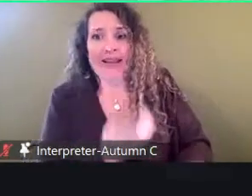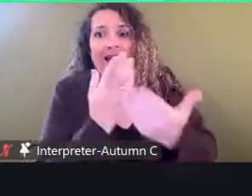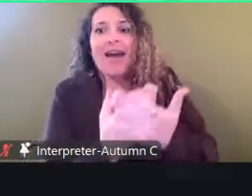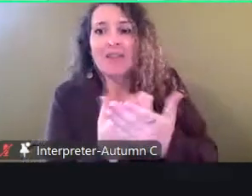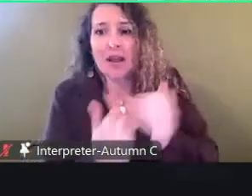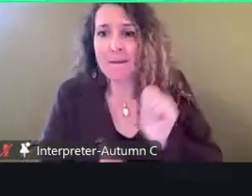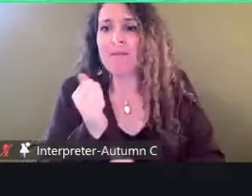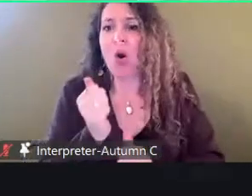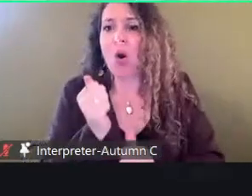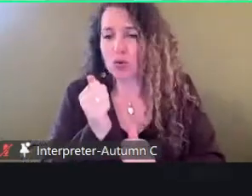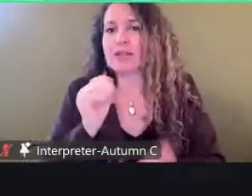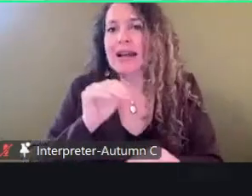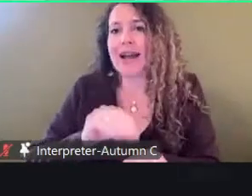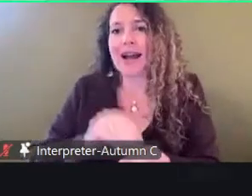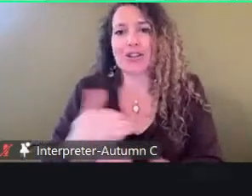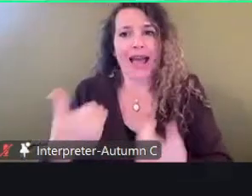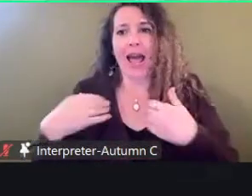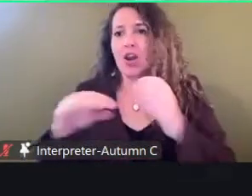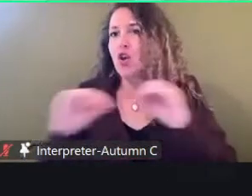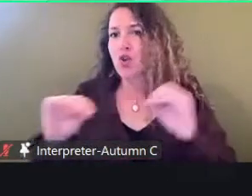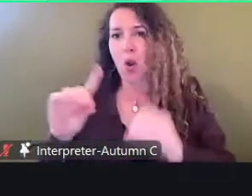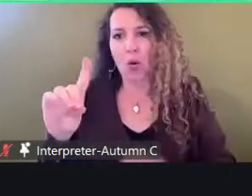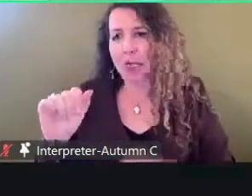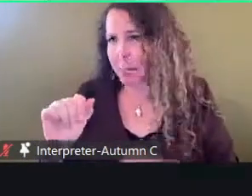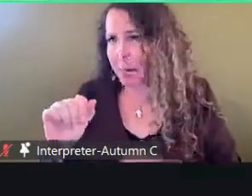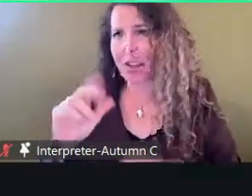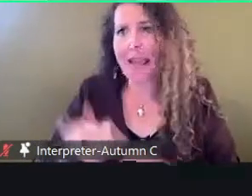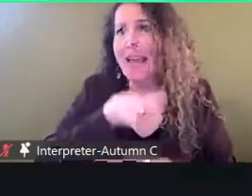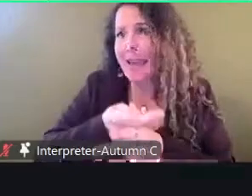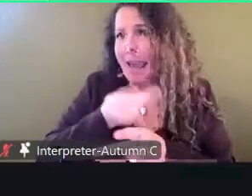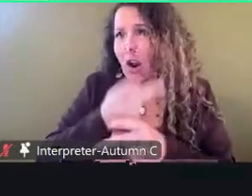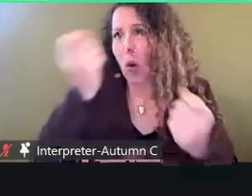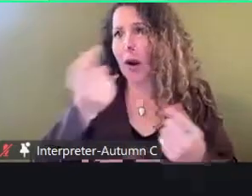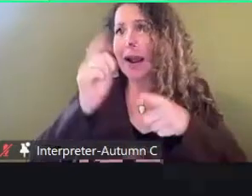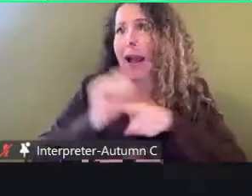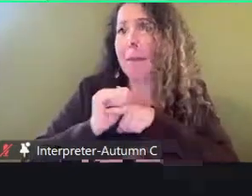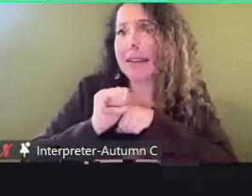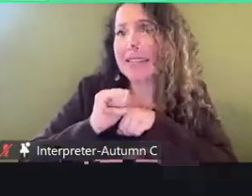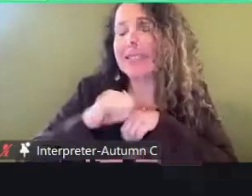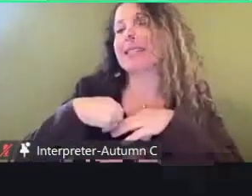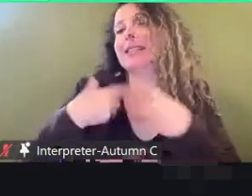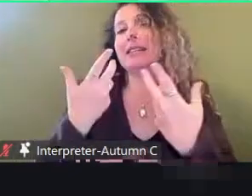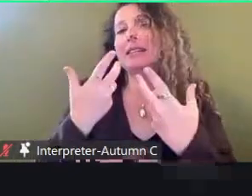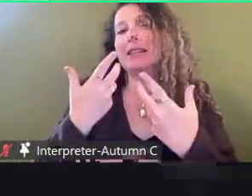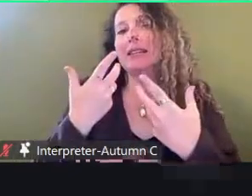providers have not had any disability in clinical care or competency training. Also, one's apparent